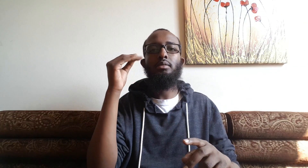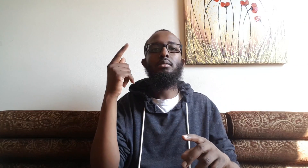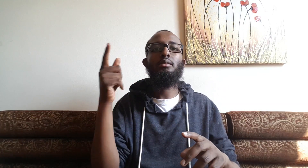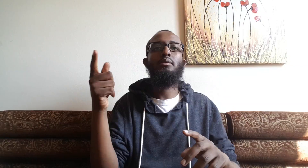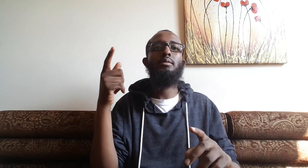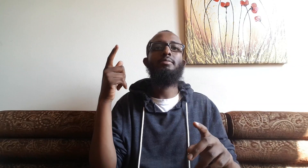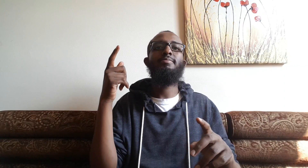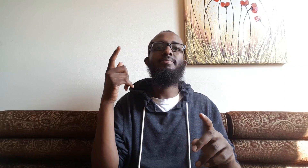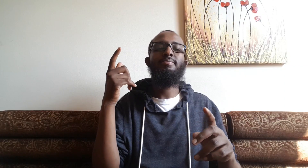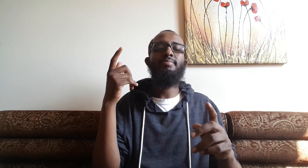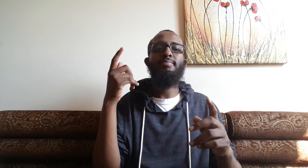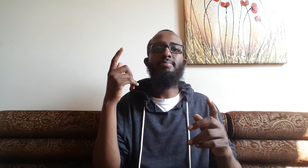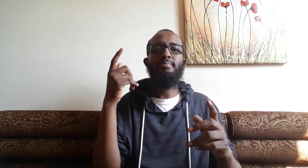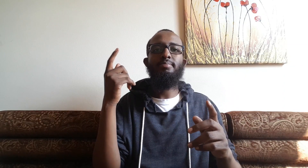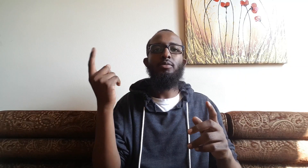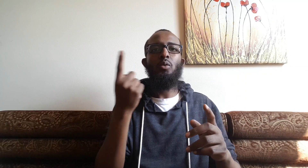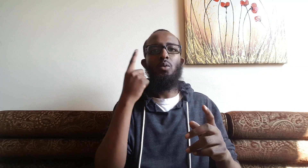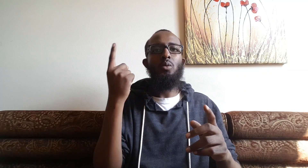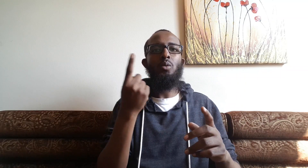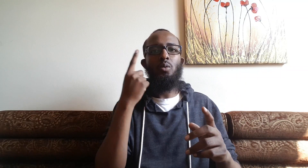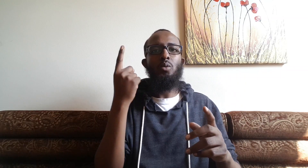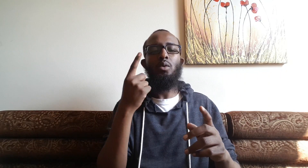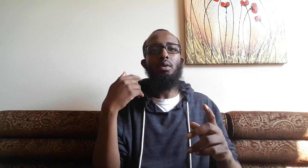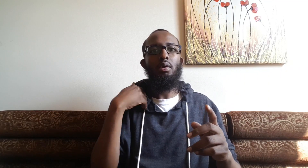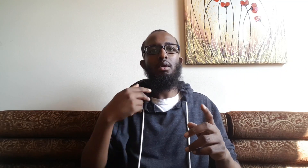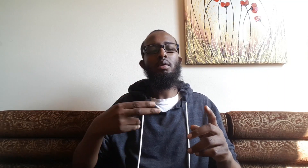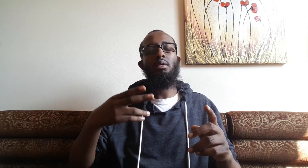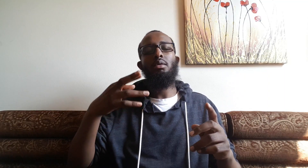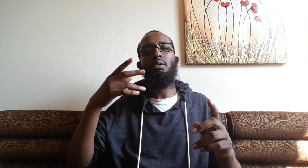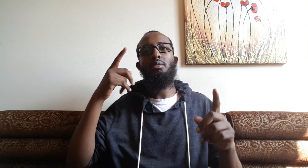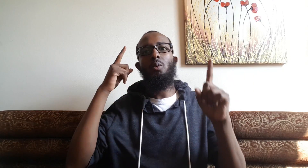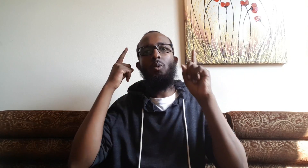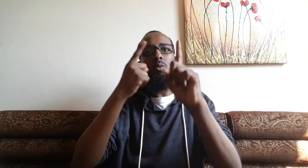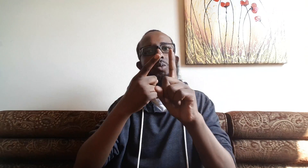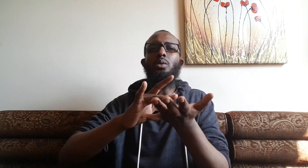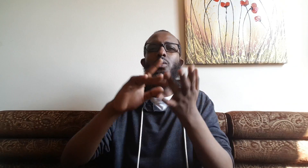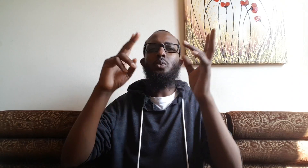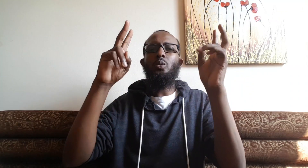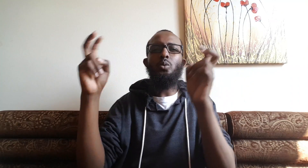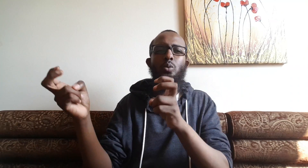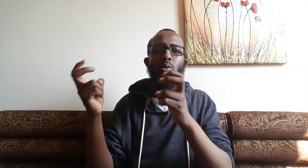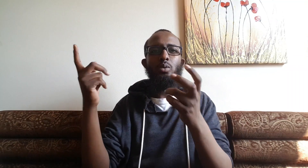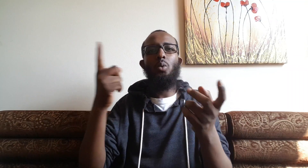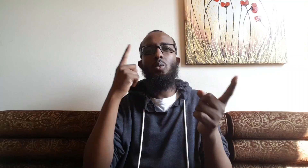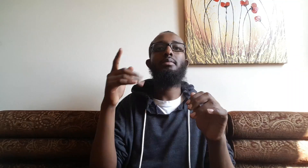Diego had high goals such as getting a job in the medical field.